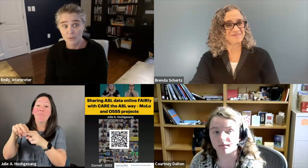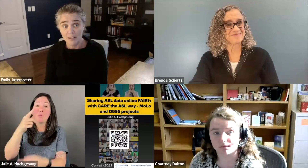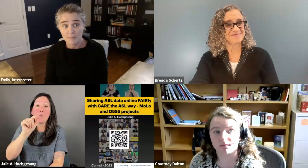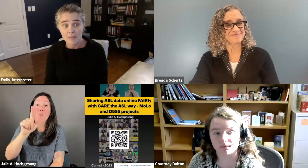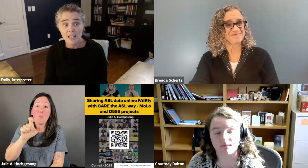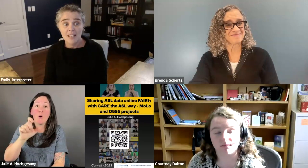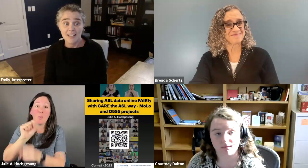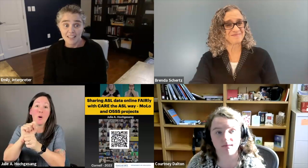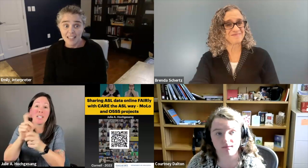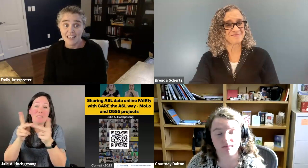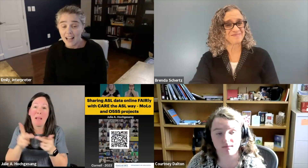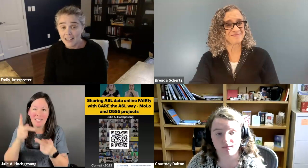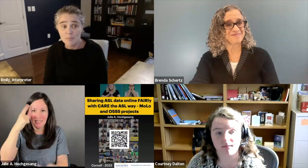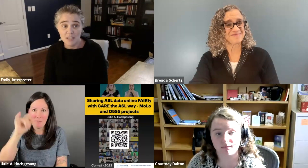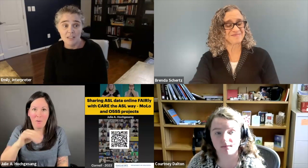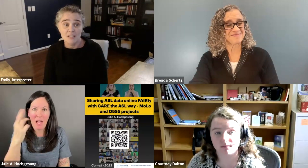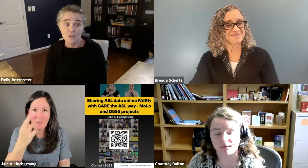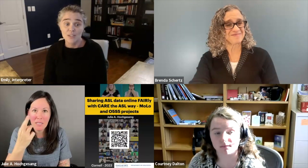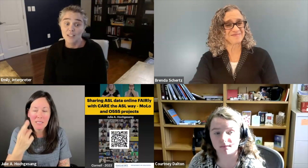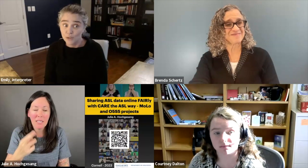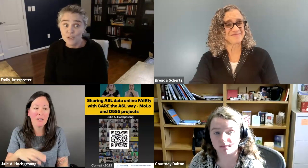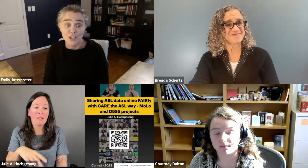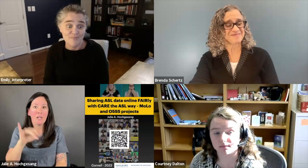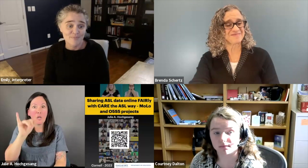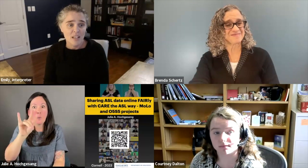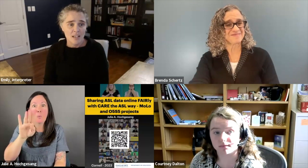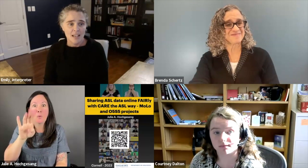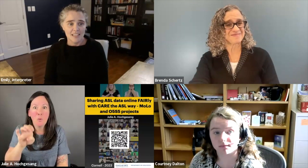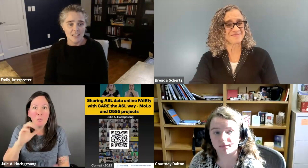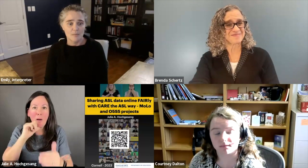point Gallaudet has been using Google as a